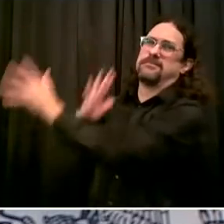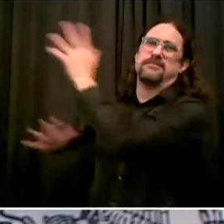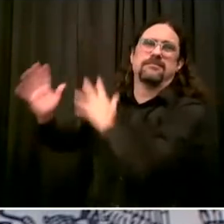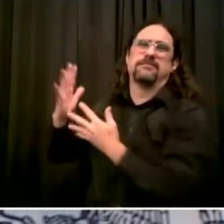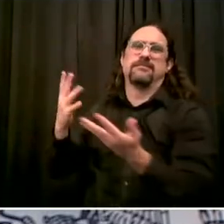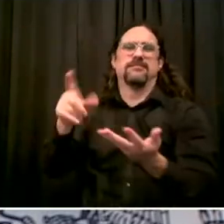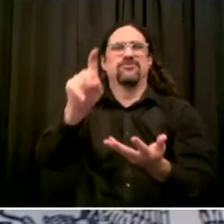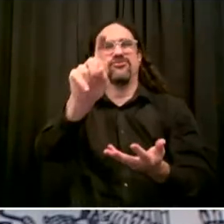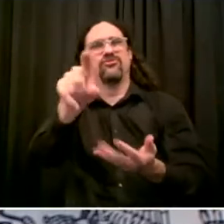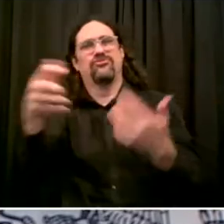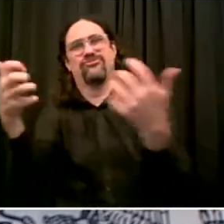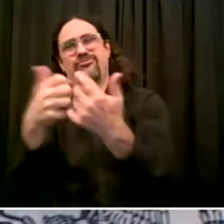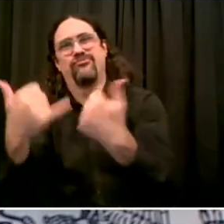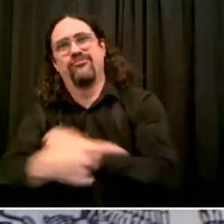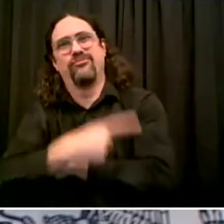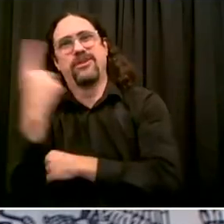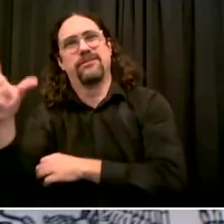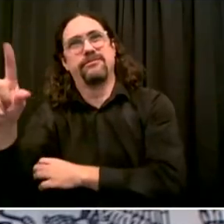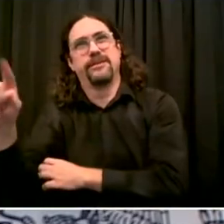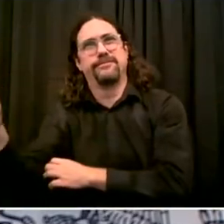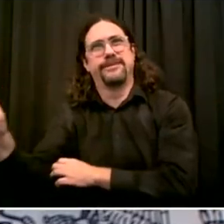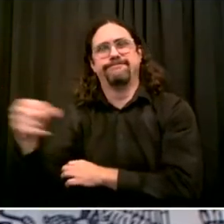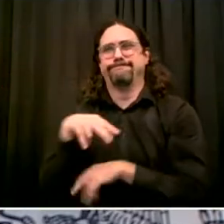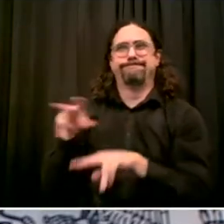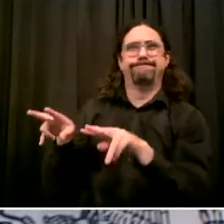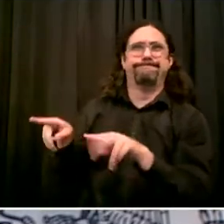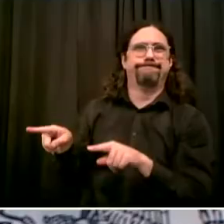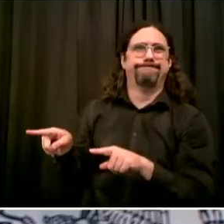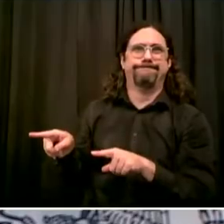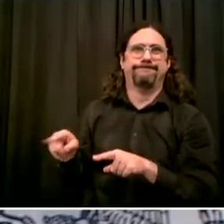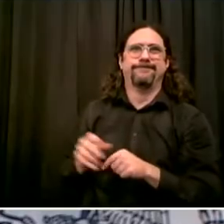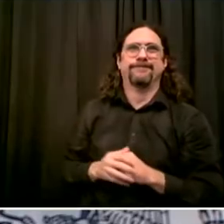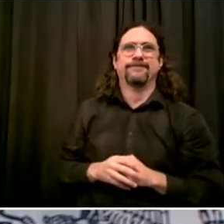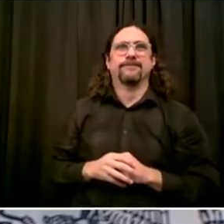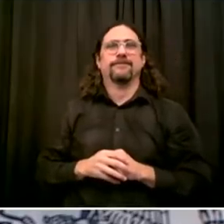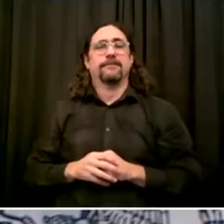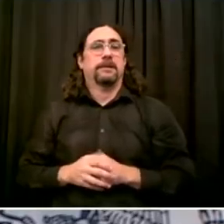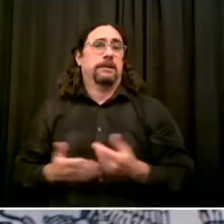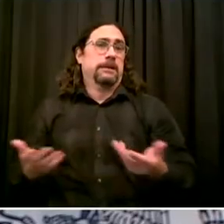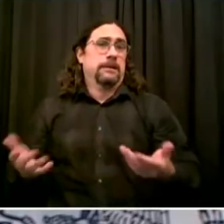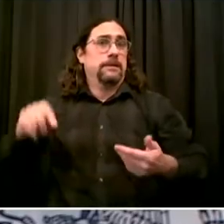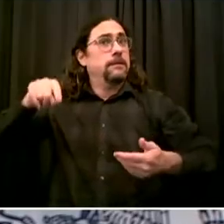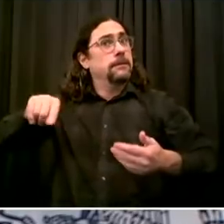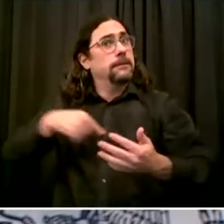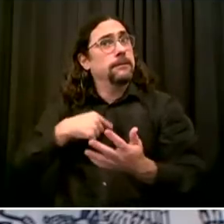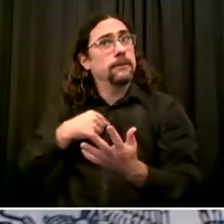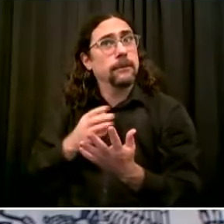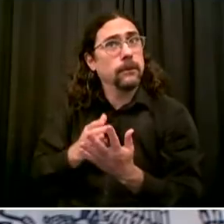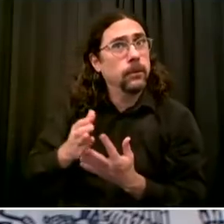TO DO THIS WOK R BETTER IN HTE FUTURE. BUT THAT SAID I AM CERTAIN THAT